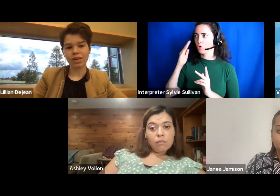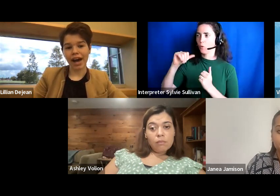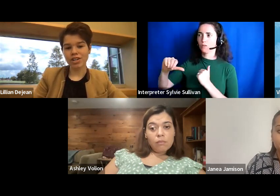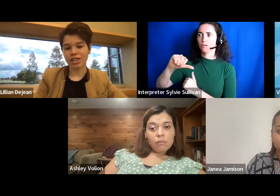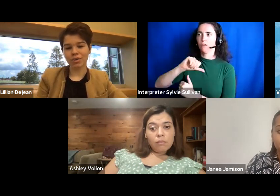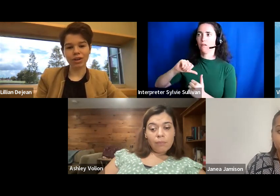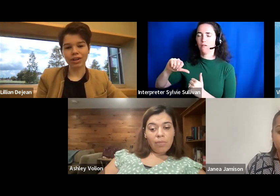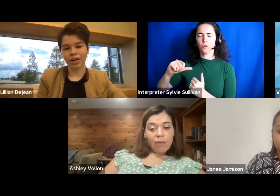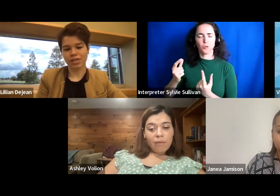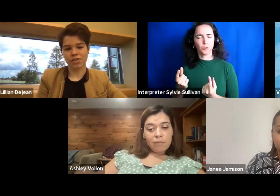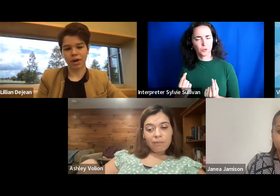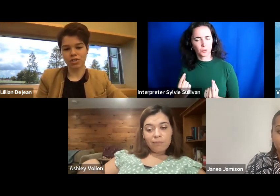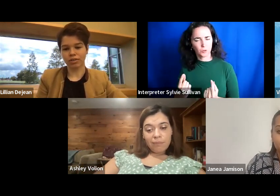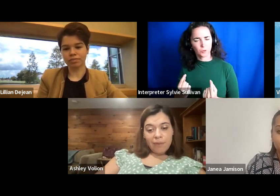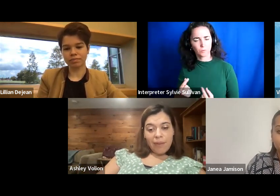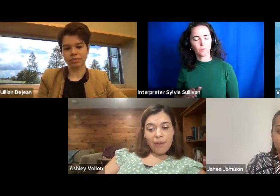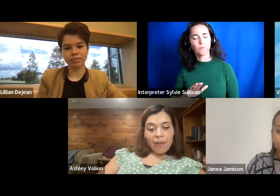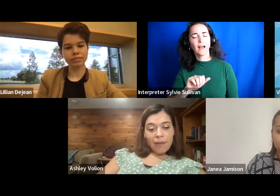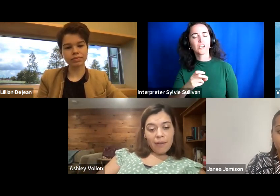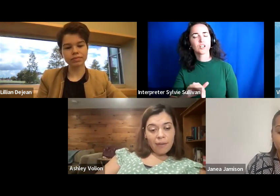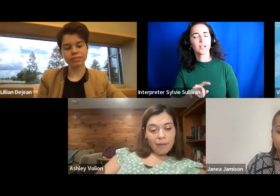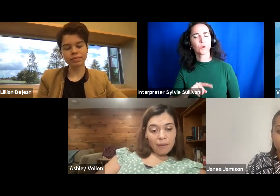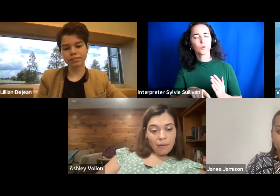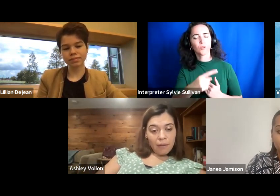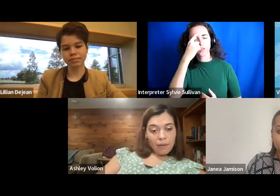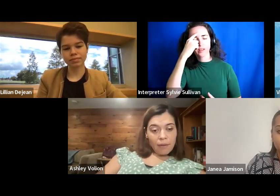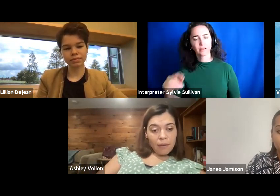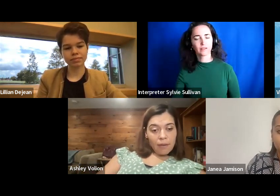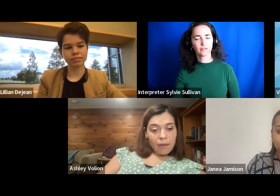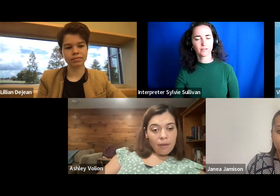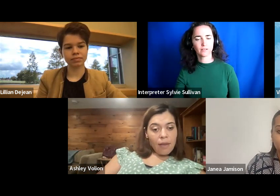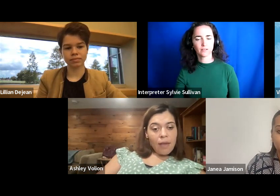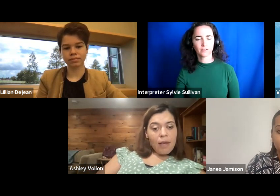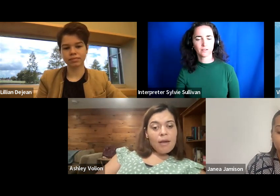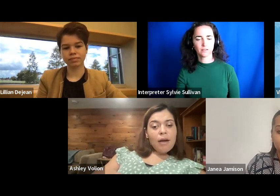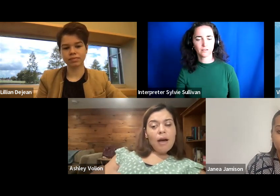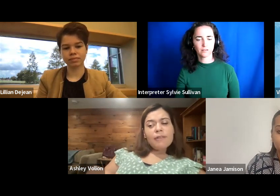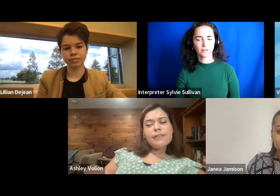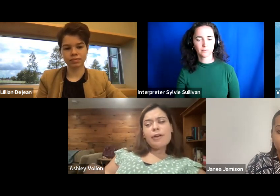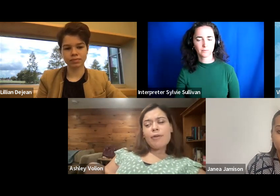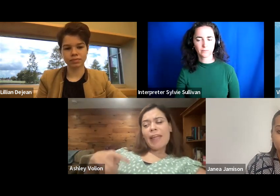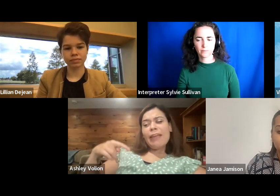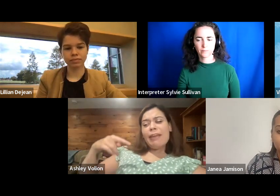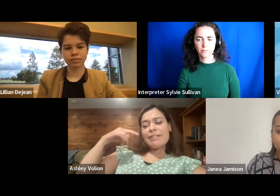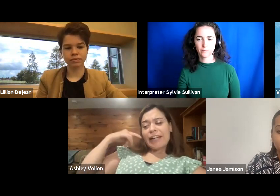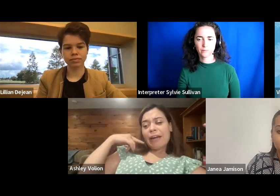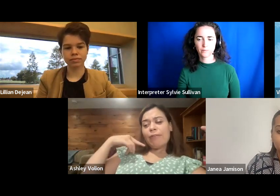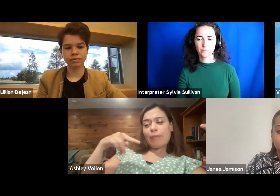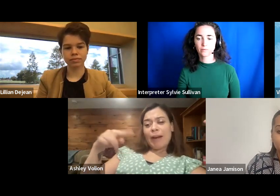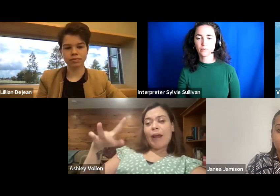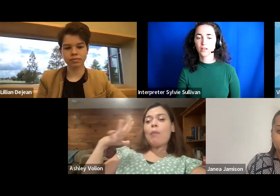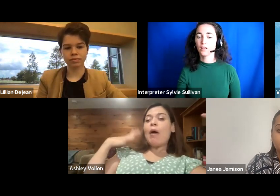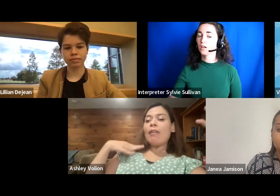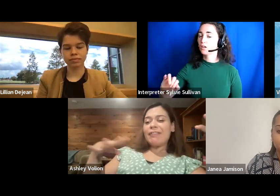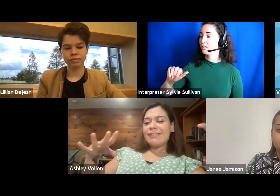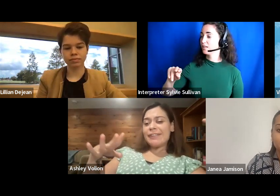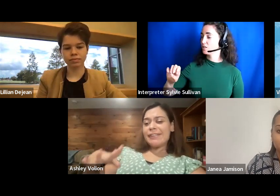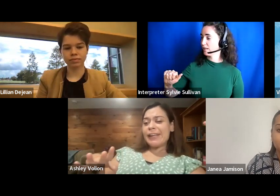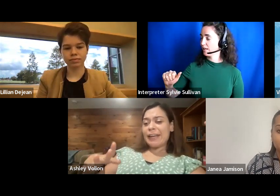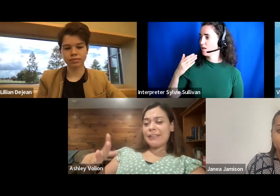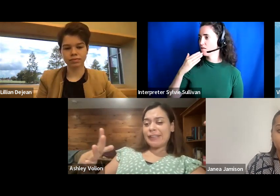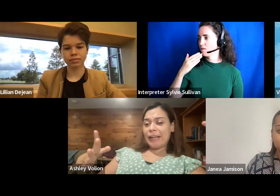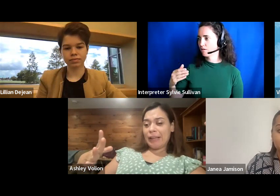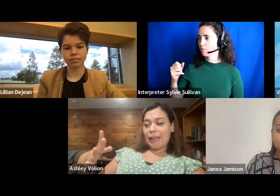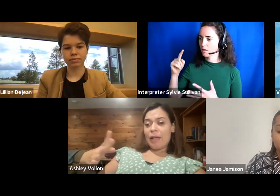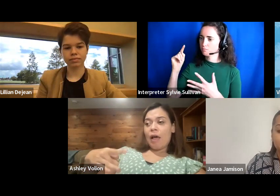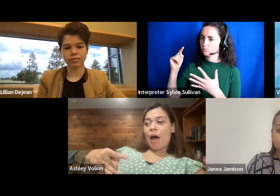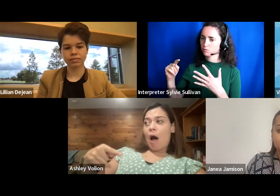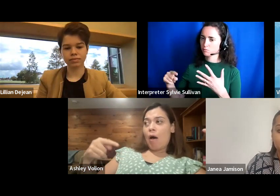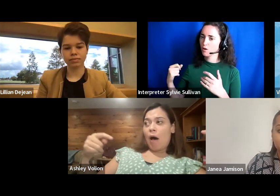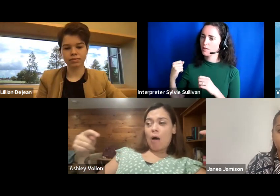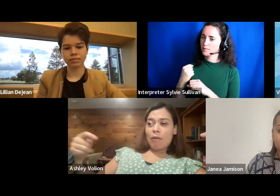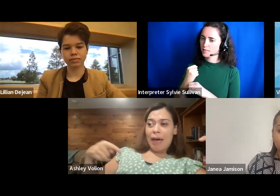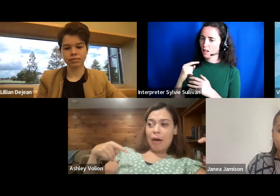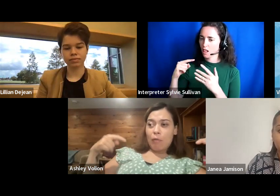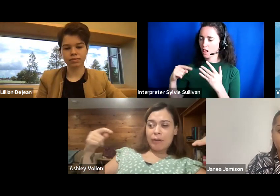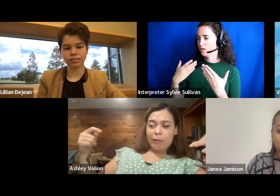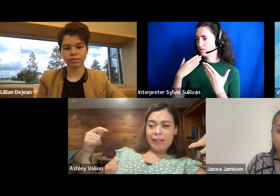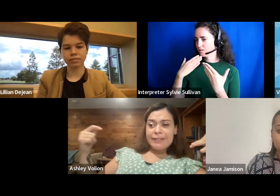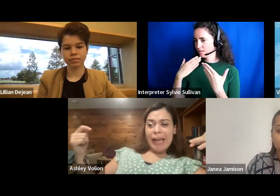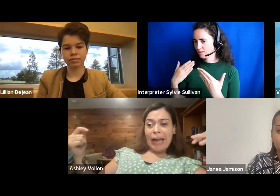What are your thoughts on this question? So thank you, Janine, for bringing up all those statistics, and all all that wonderful insight?